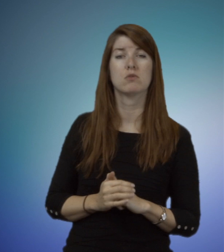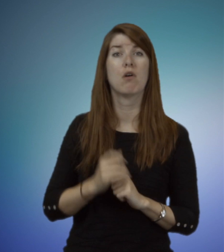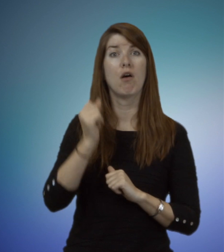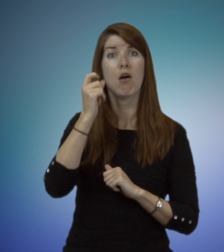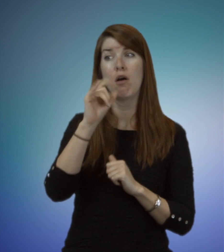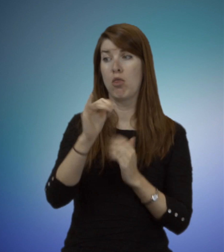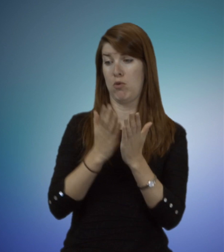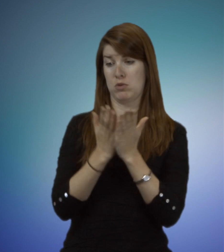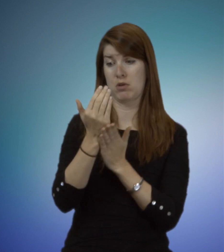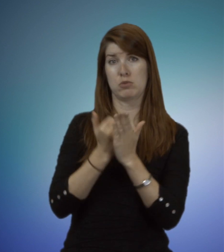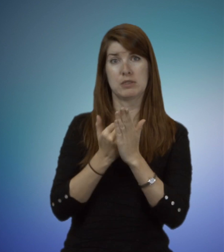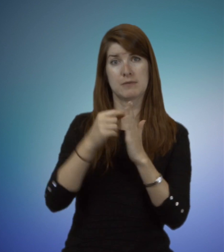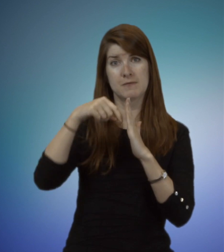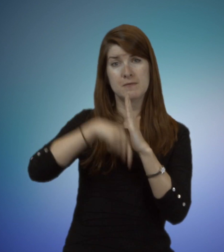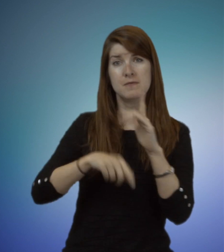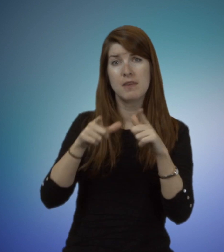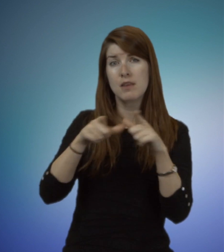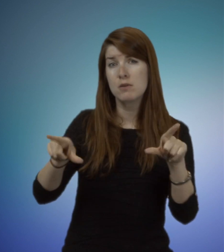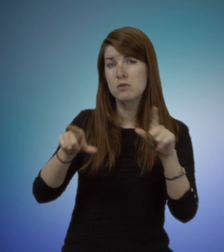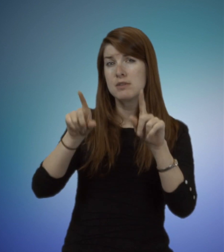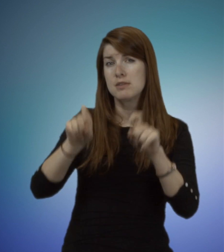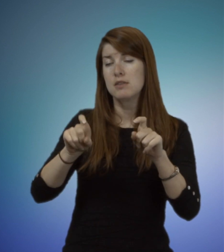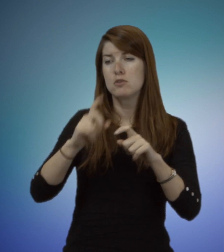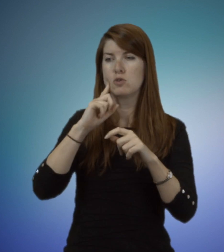to assess the child's primary mode of communication.